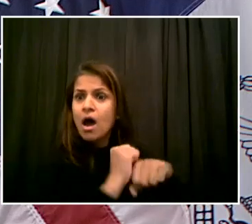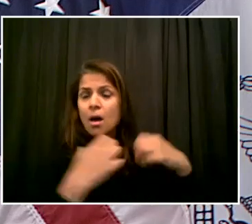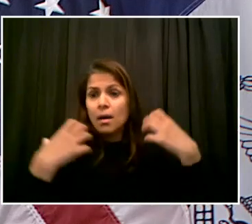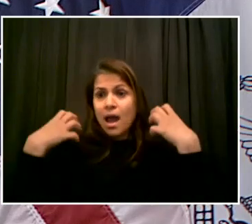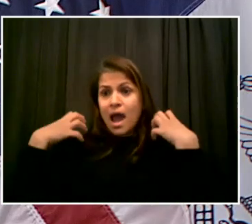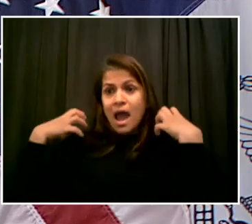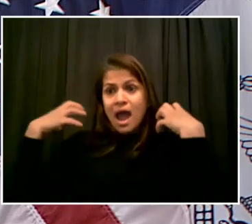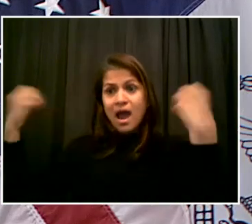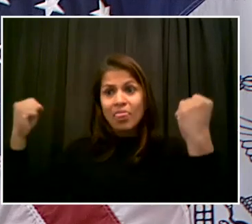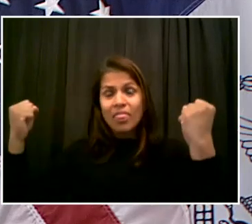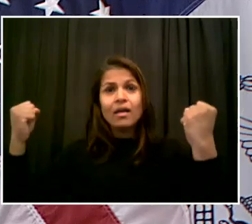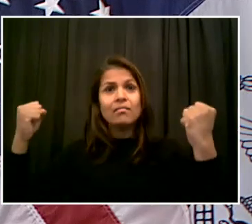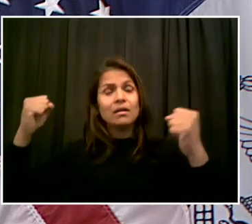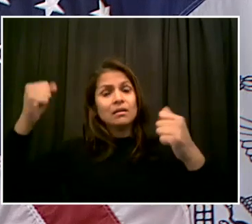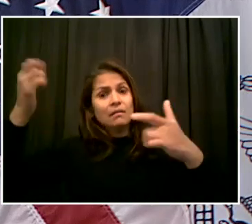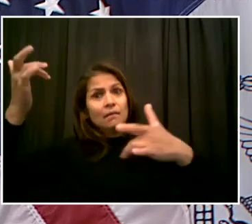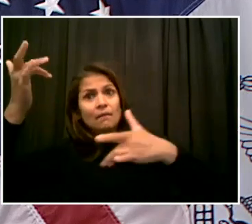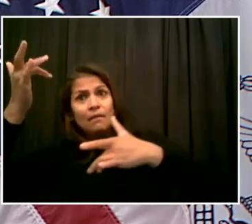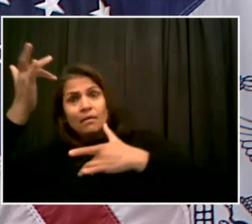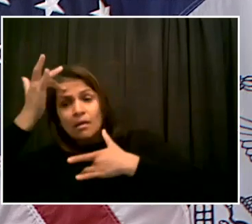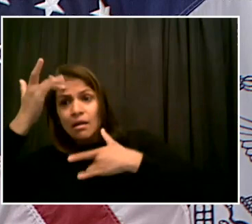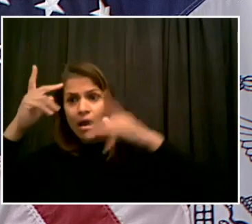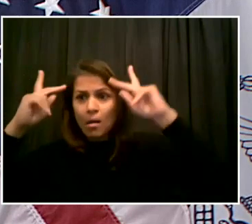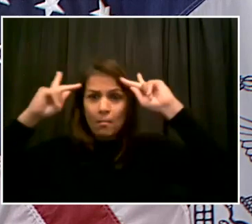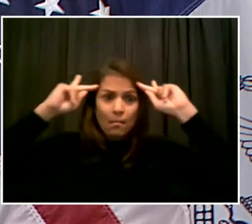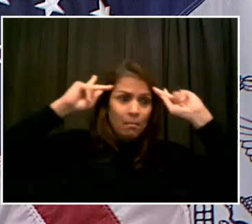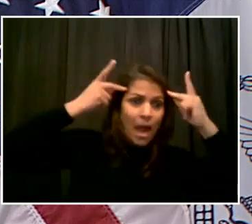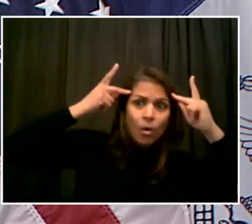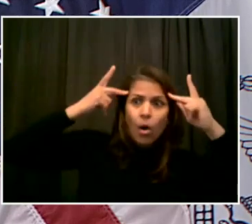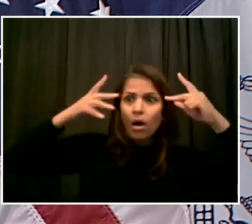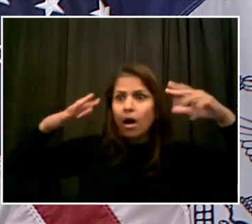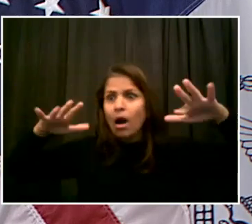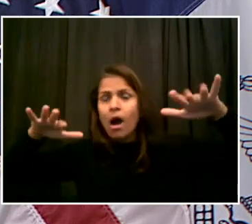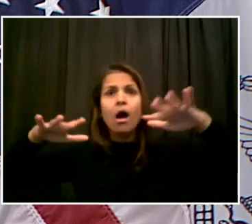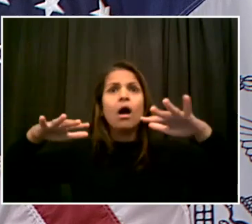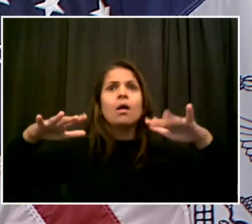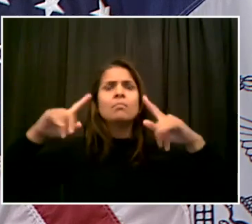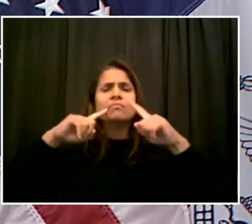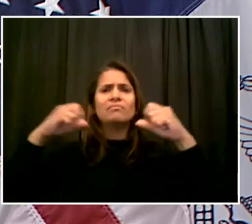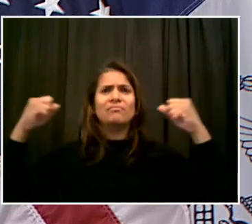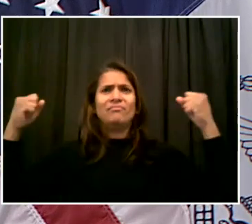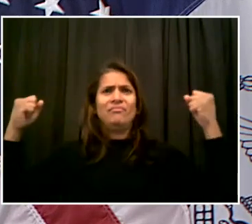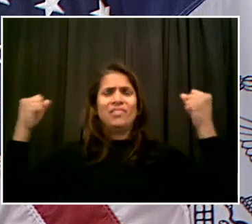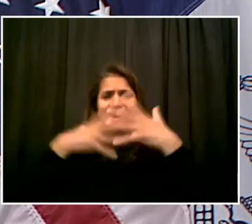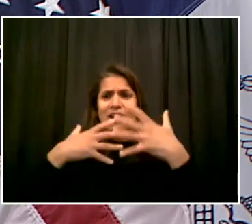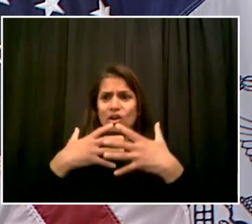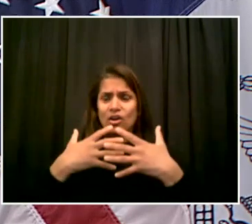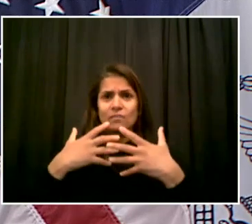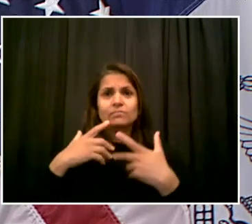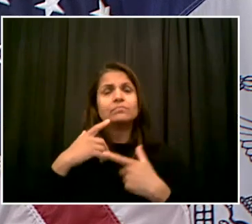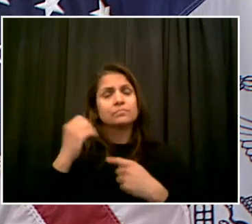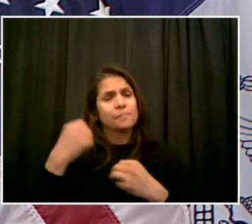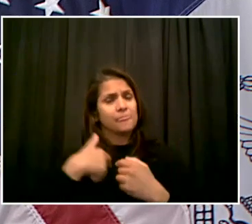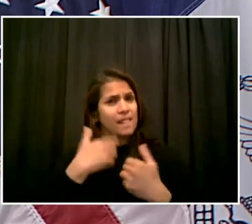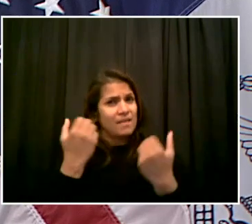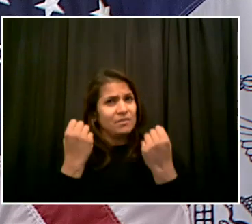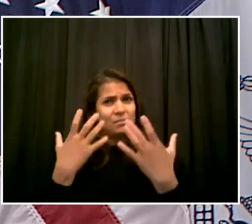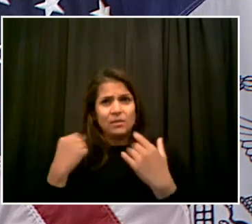WORRIED ABOUT THEIR HEALTH AND THEIR CIHLDREN'S HEALH ES SUCH PAIN AND